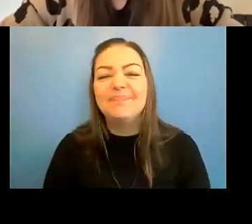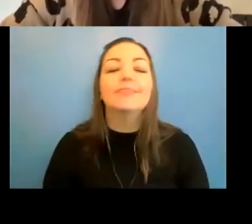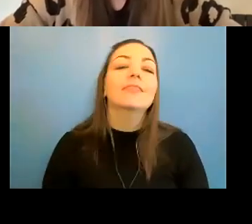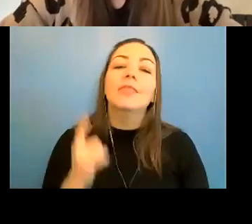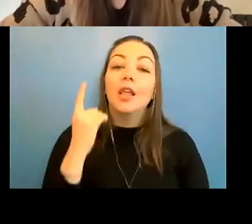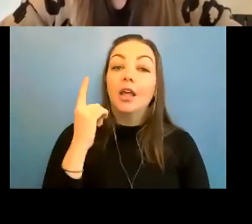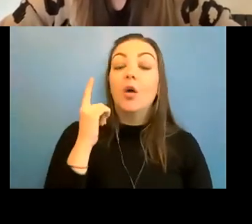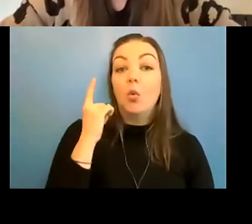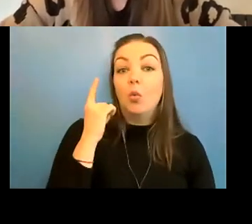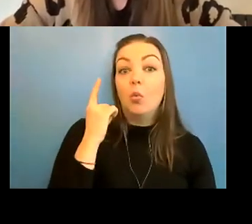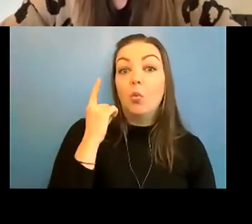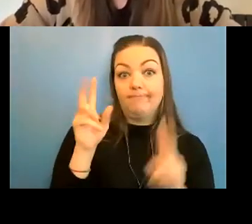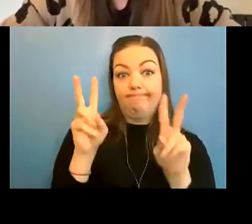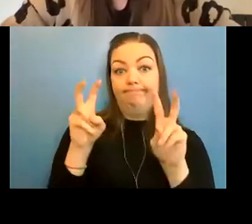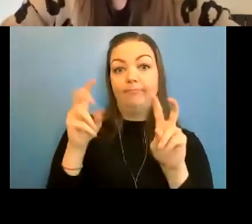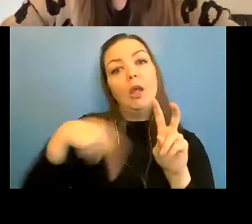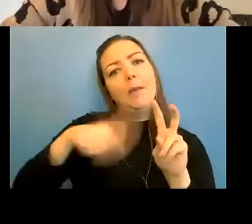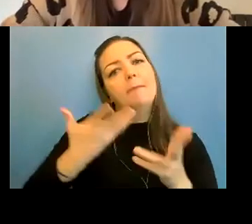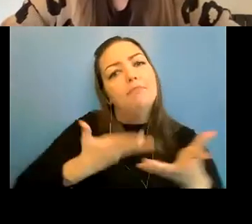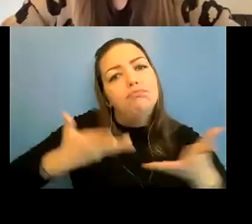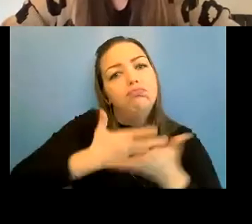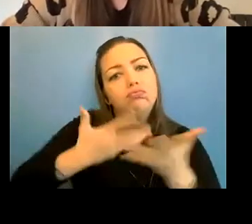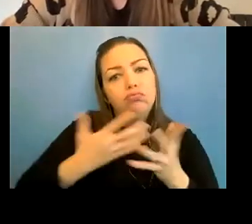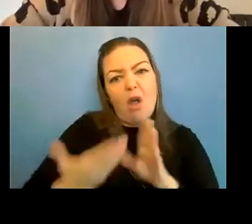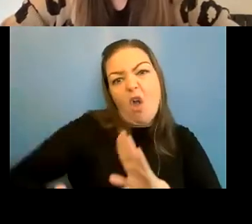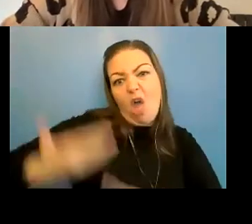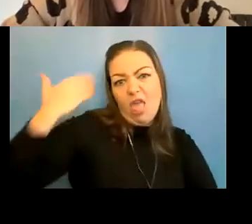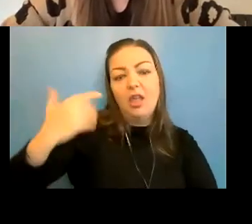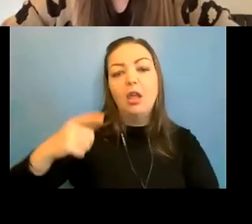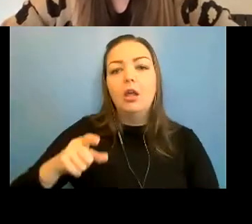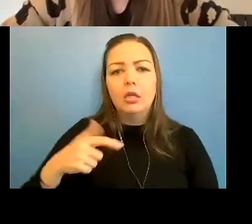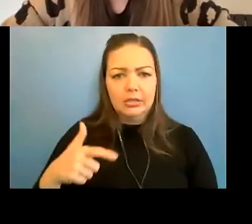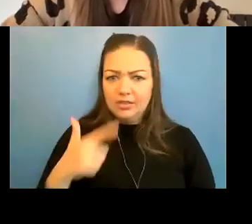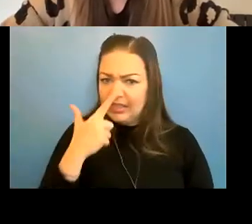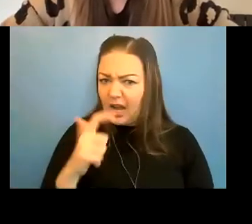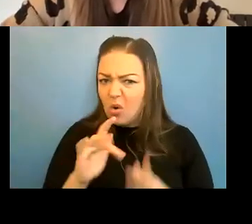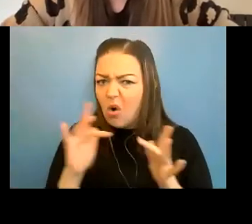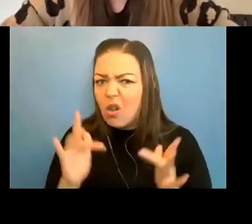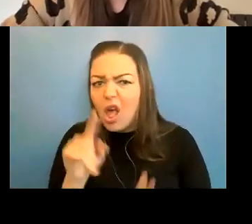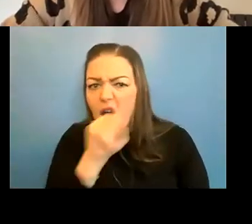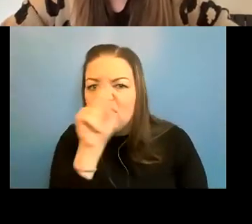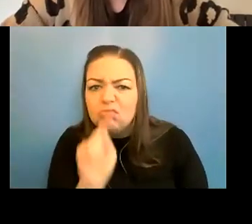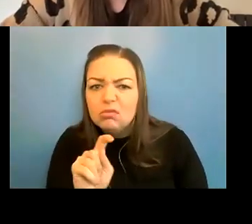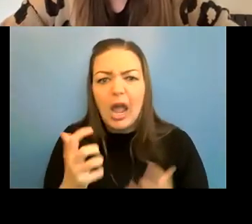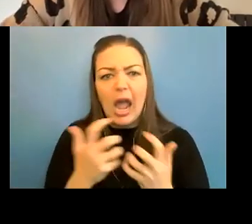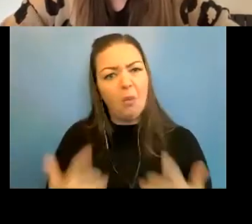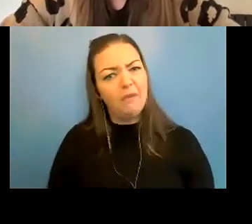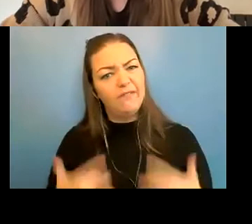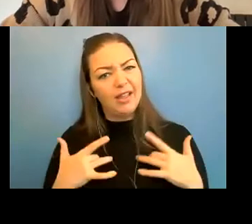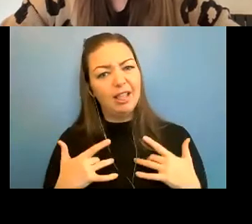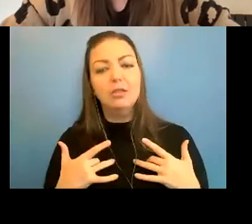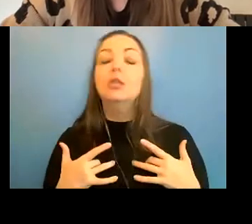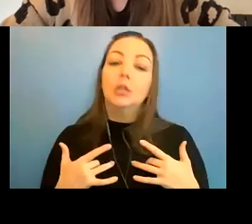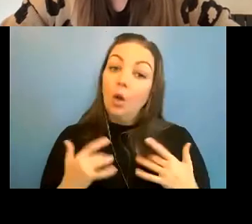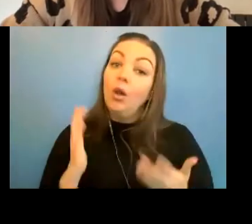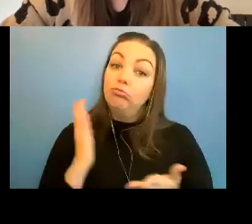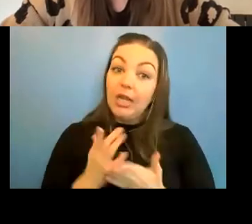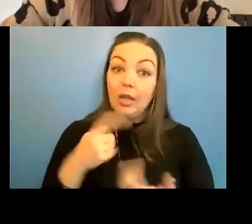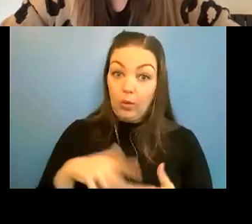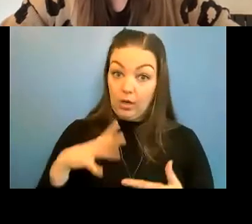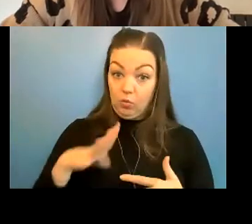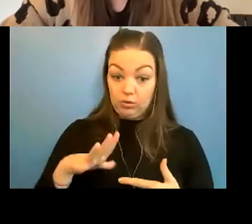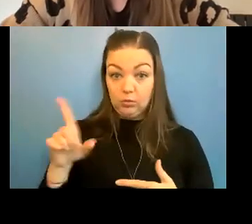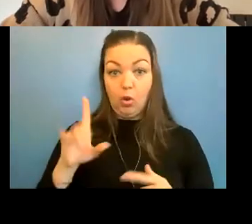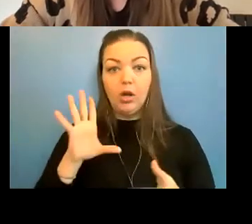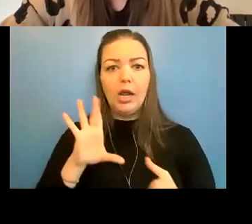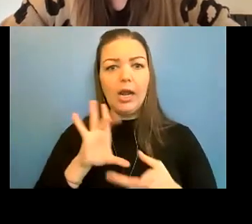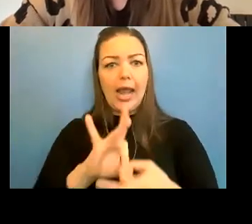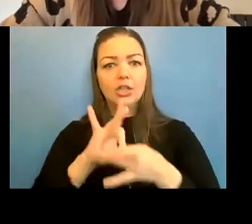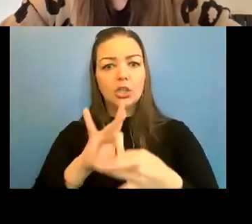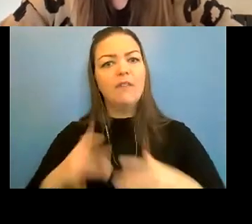I am happy to jump in first while other other people are pondering over the whole programme. One of the things we talked about quite early on in the "can it happen, how will